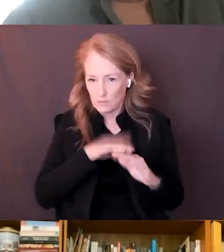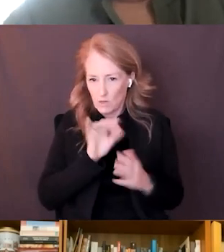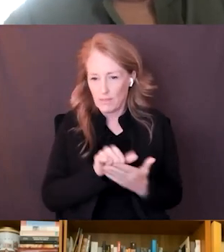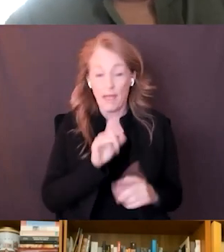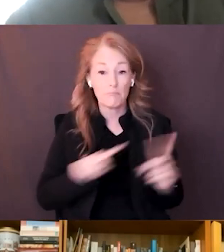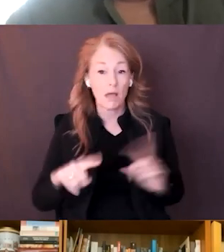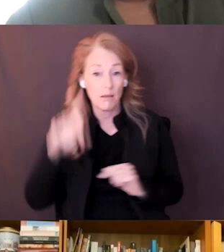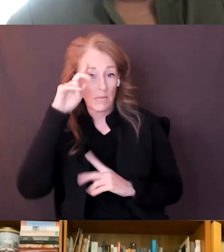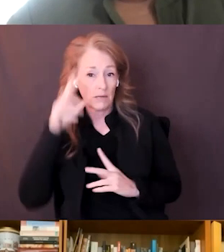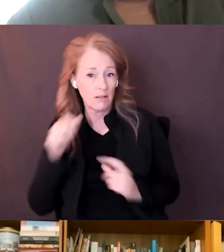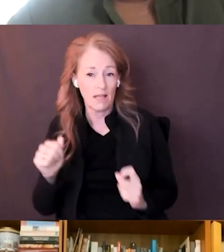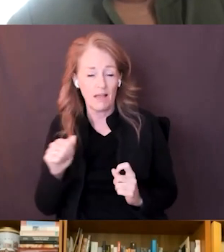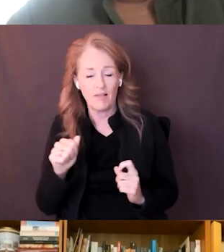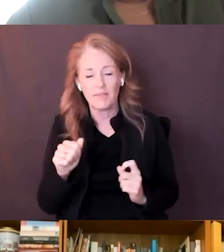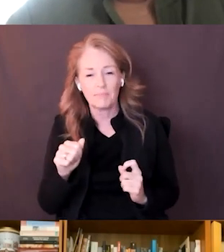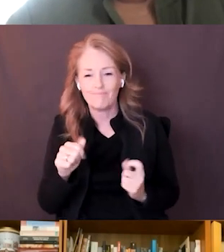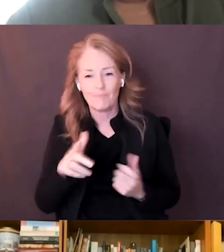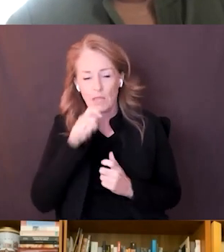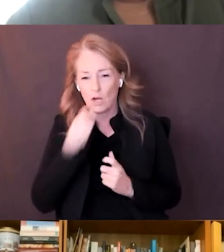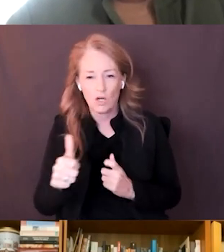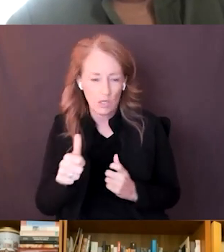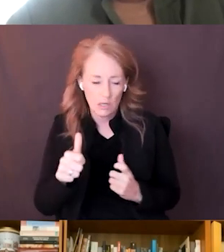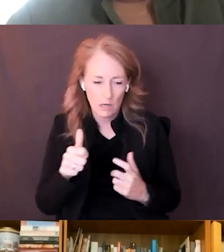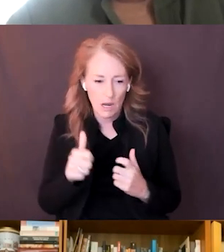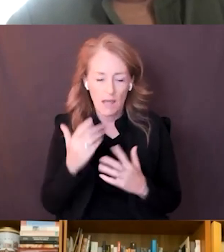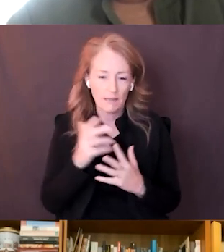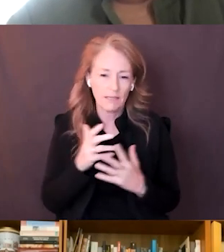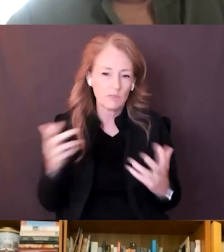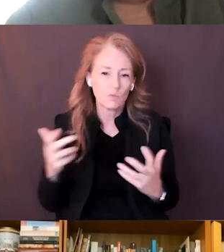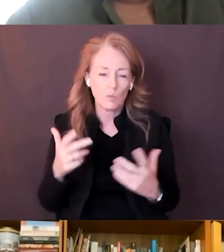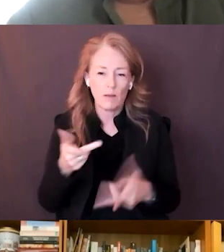WE NEED TO DO A BETTER JOB OF THAT. OTHERWISE, IT APPEARS THAT OUR SYSTEM IS BROKEN.